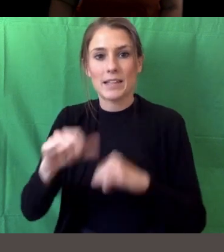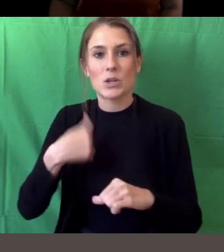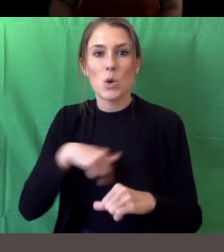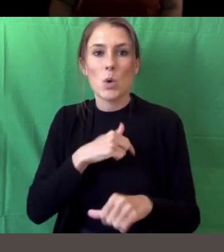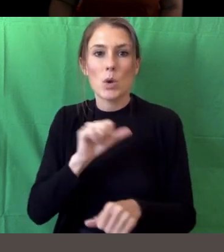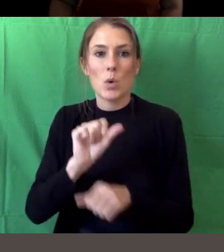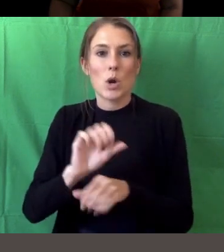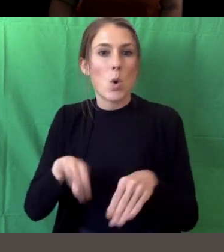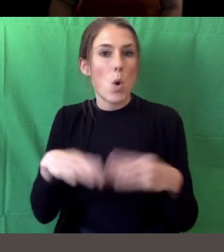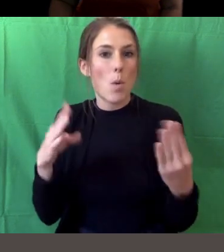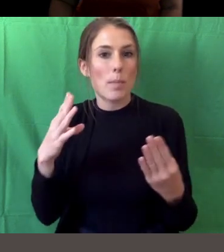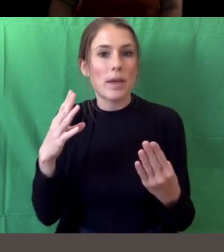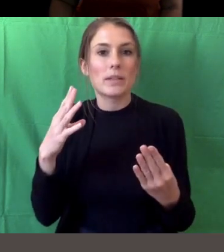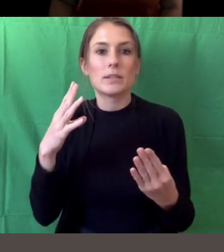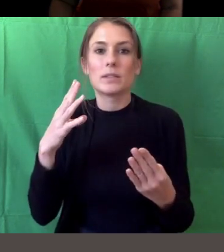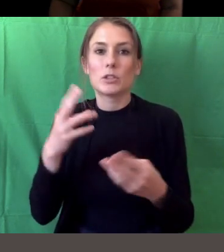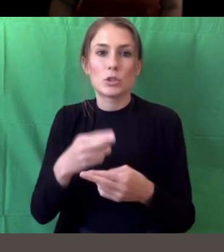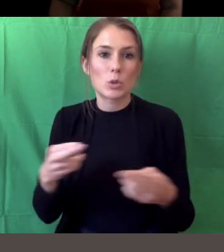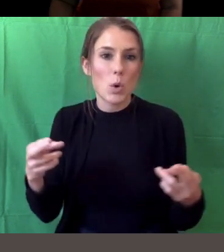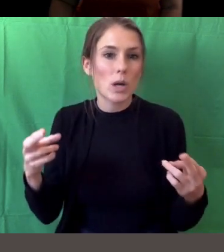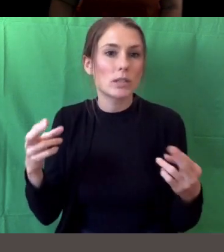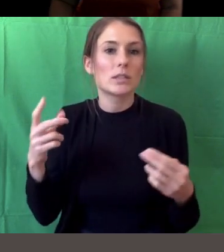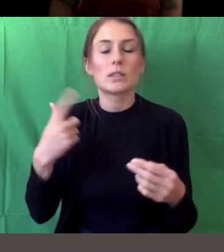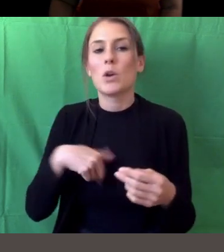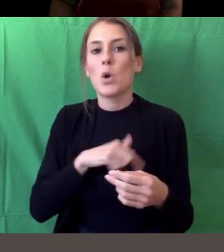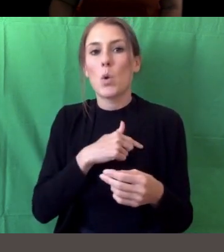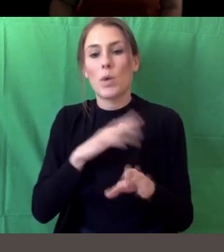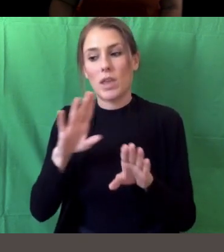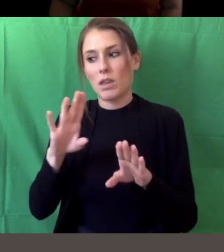We organize open source sprints and we have resources for the community.